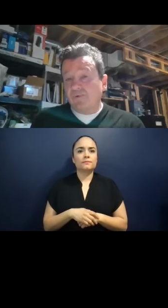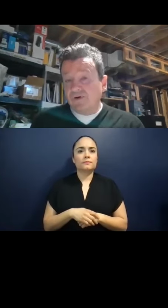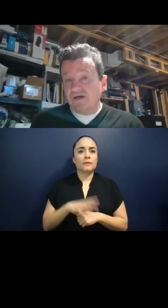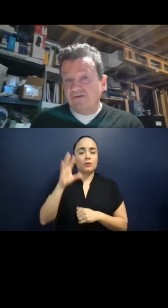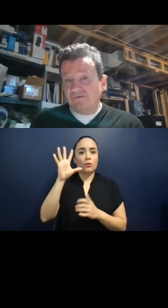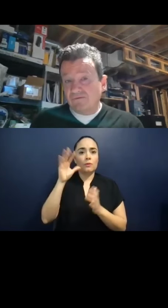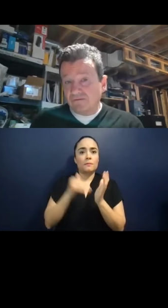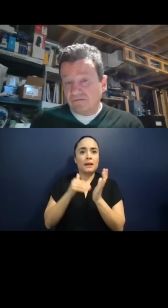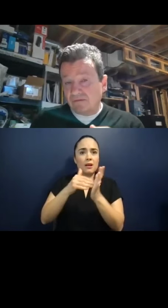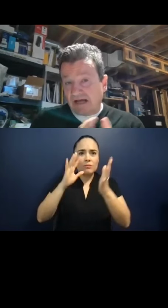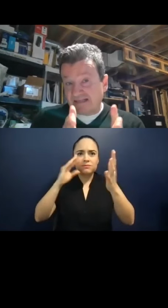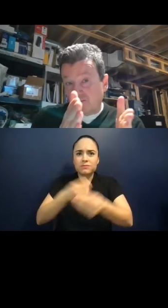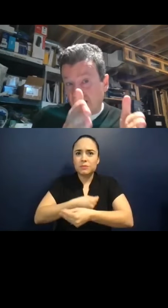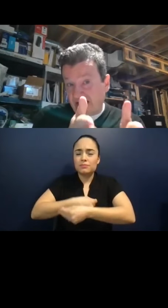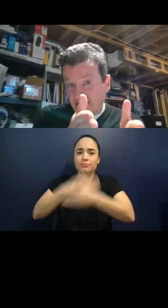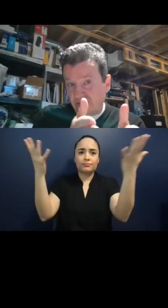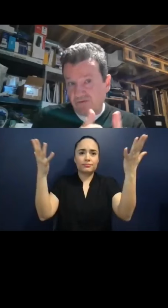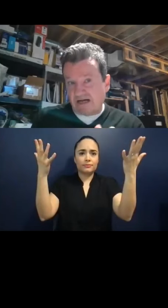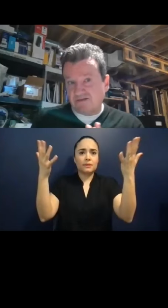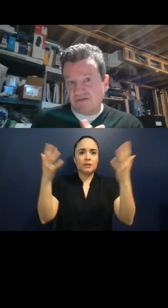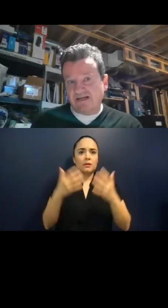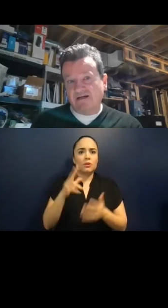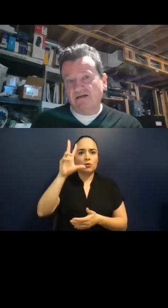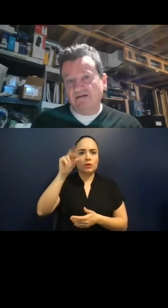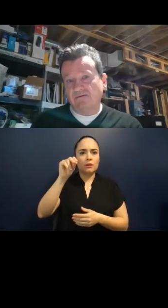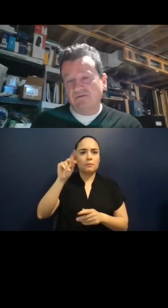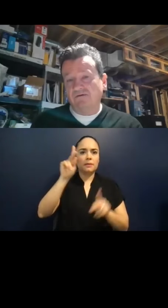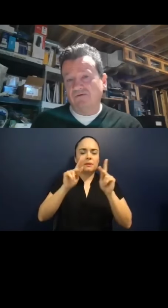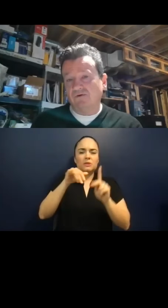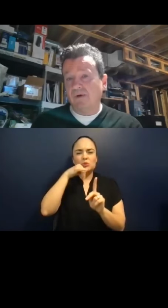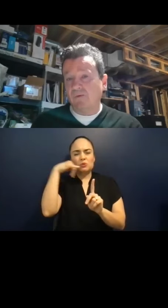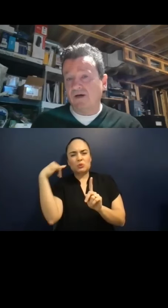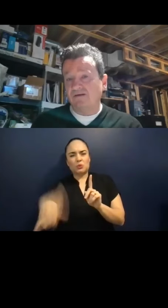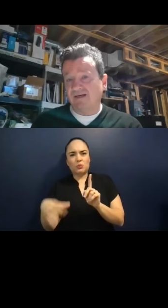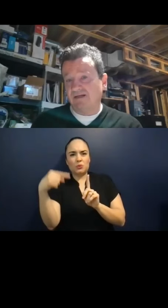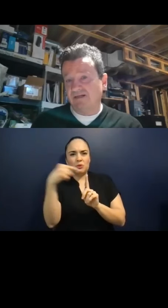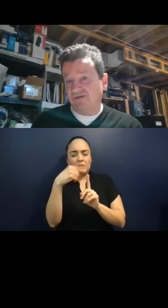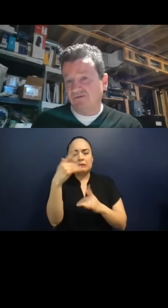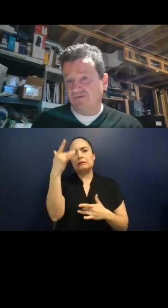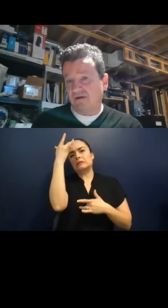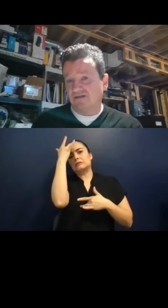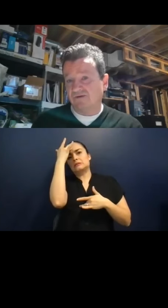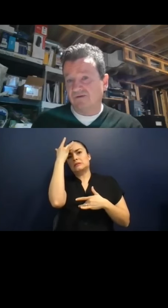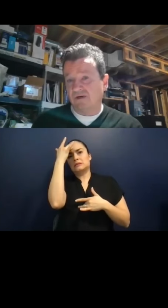, a European study reported 30 cases and 5 million people . Norway, Denmark and Iceland posited as a precautionary measure